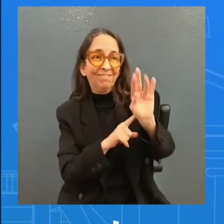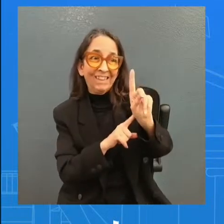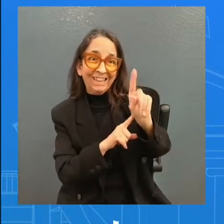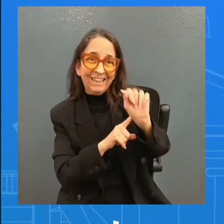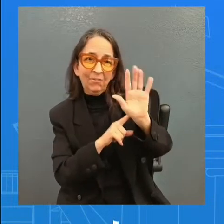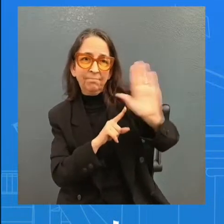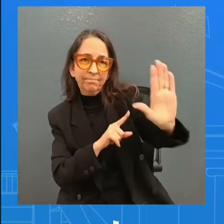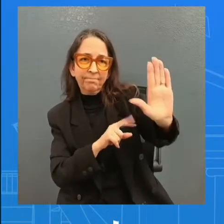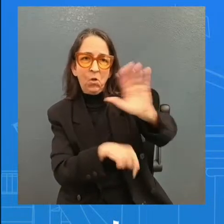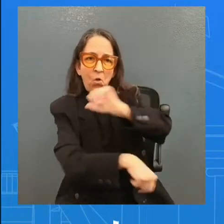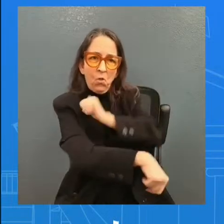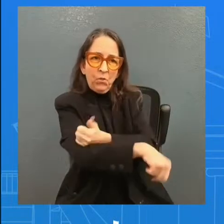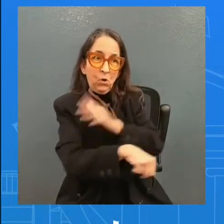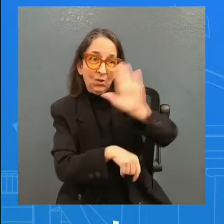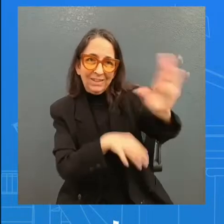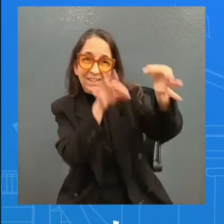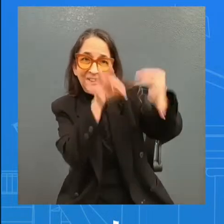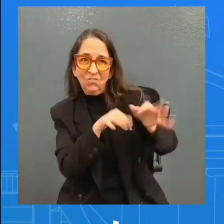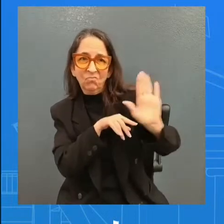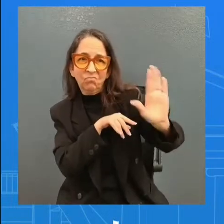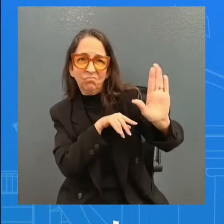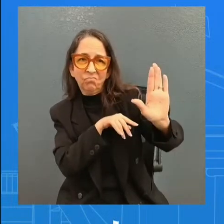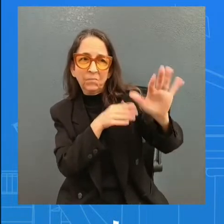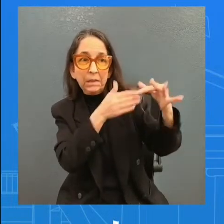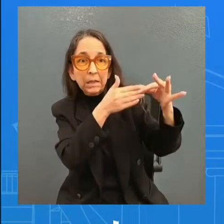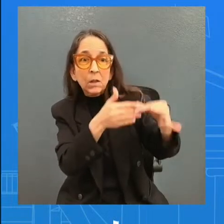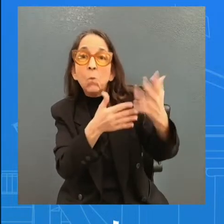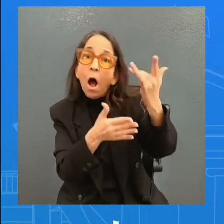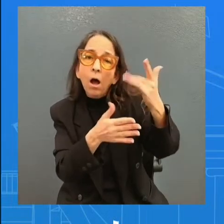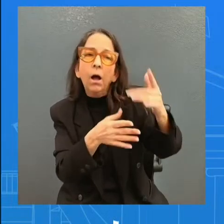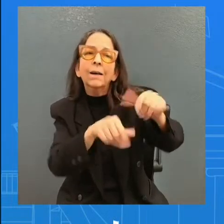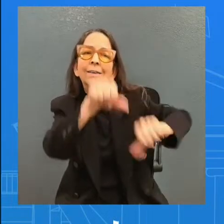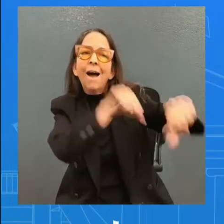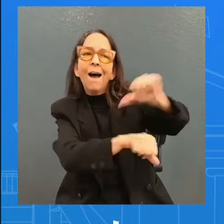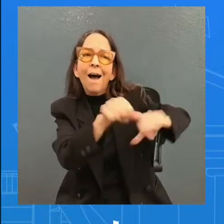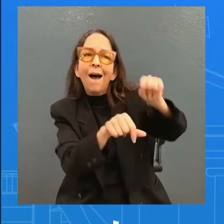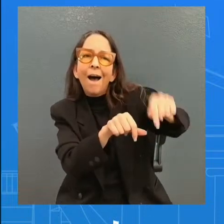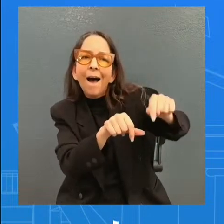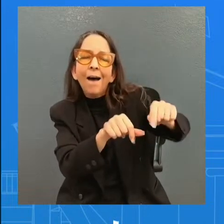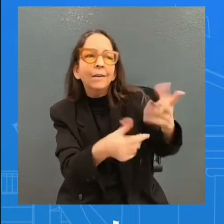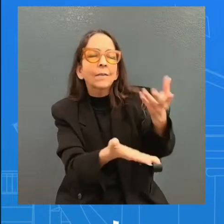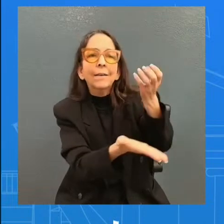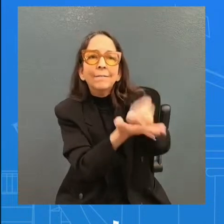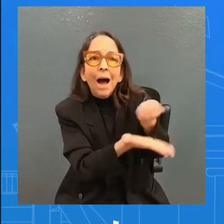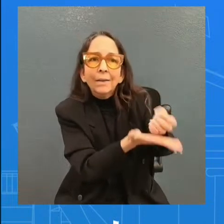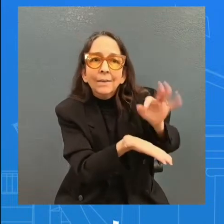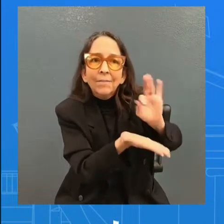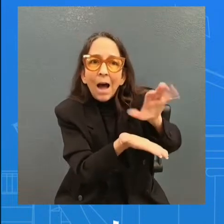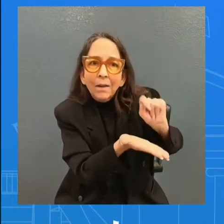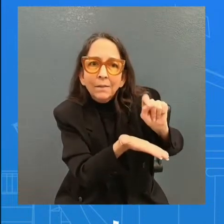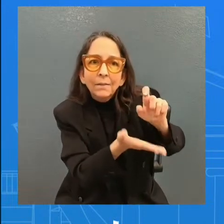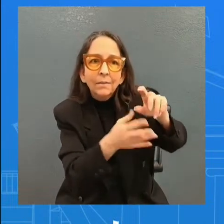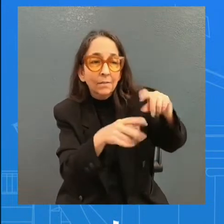We’ve been -- that’s -- we’ve been pretty consistent on that over the last four years. And so, we’re going to leave it to FDA. But I -- I’m just not going to